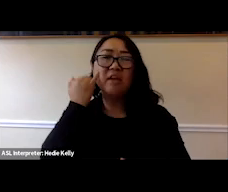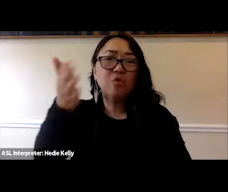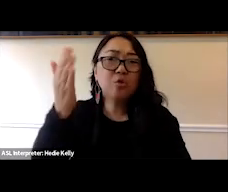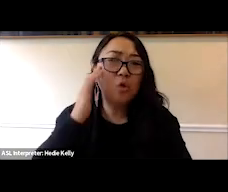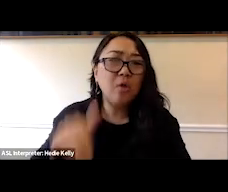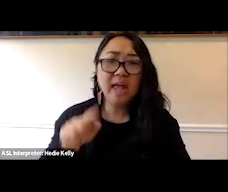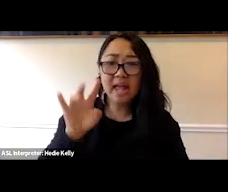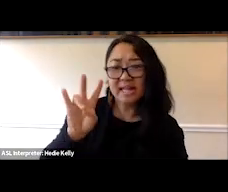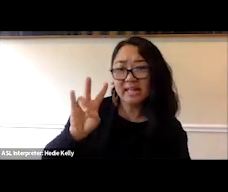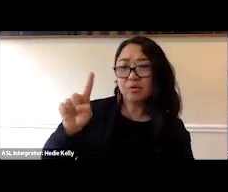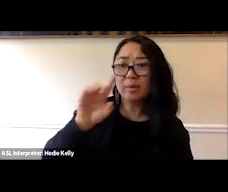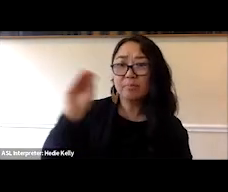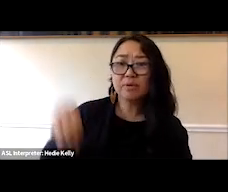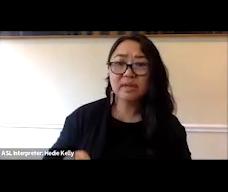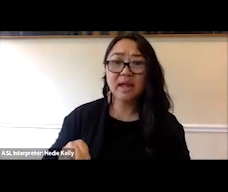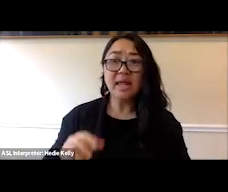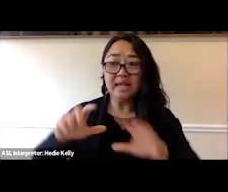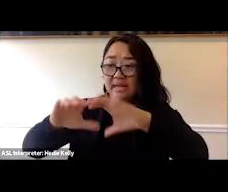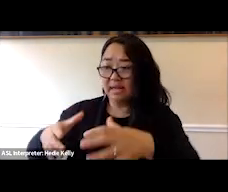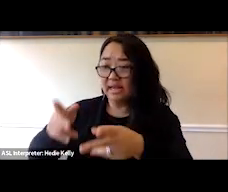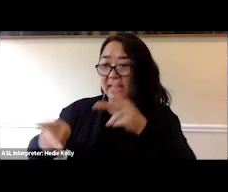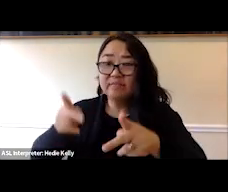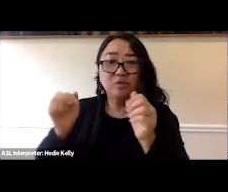of individuals with disabilities will abandon your website if it's too hard